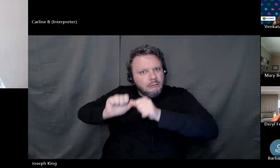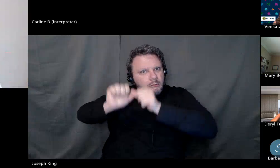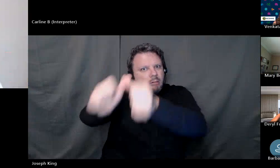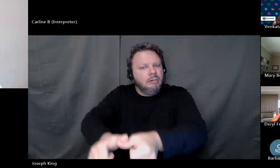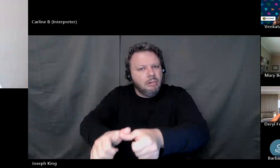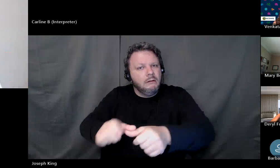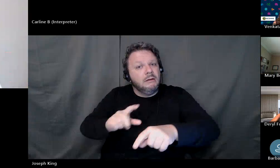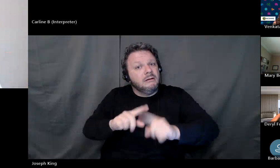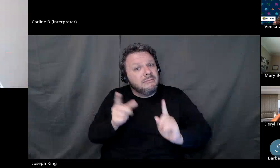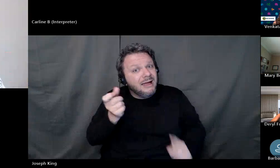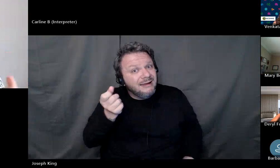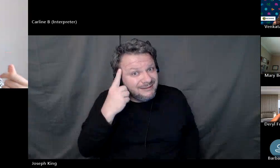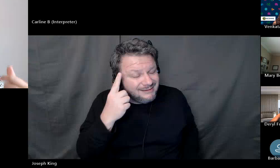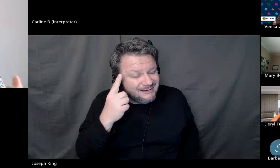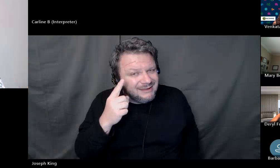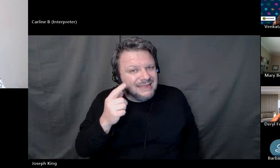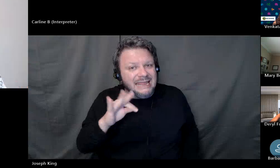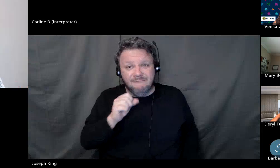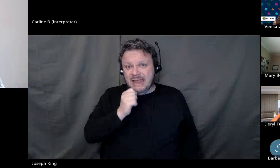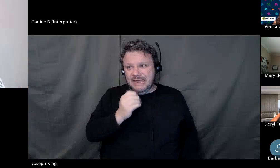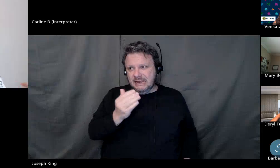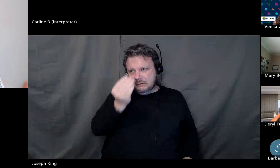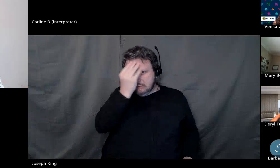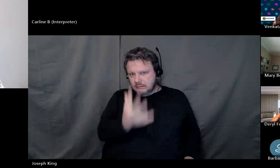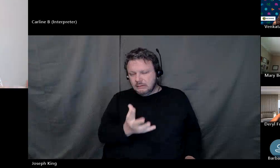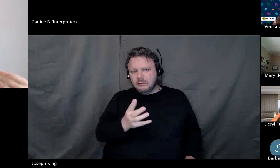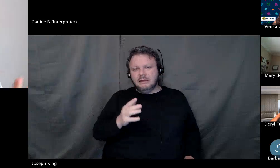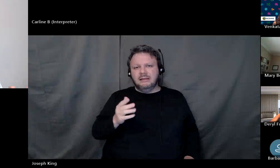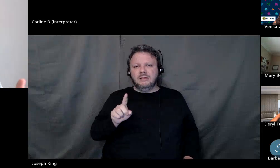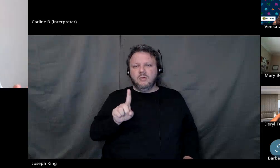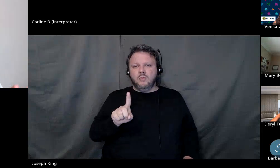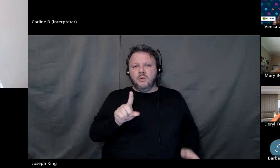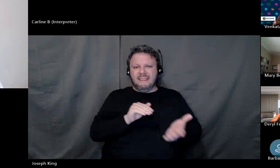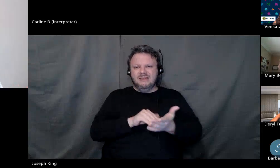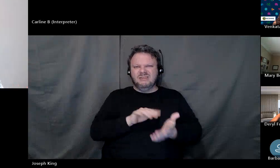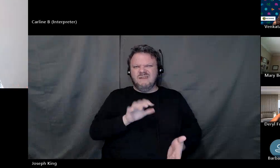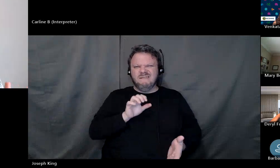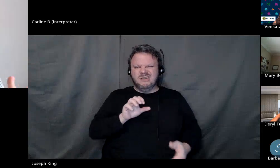But I would be remiss if I didn't acknowledge that I think 1500 more ACL